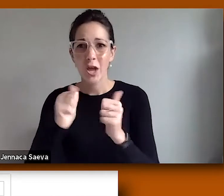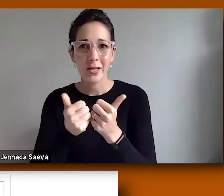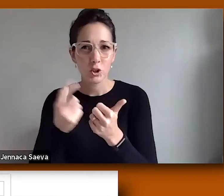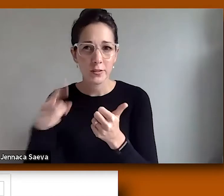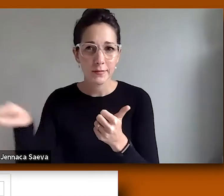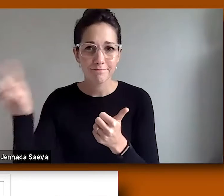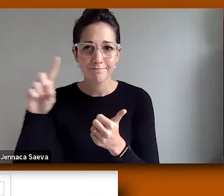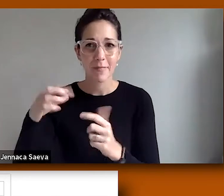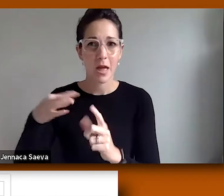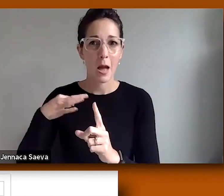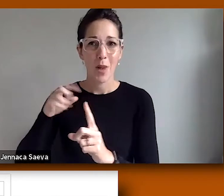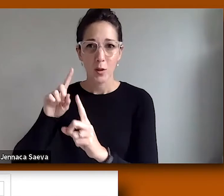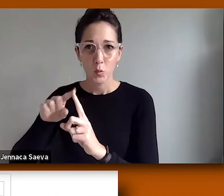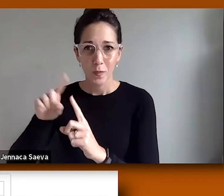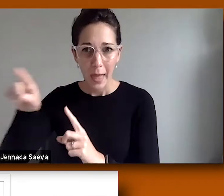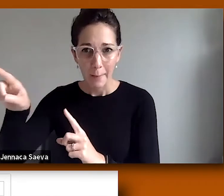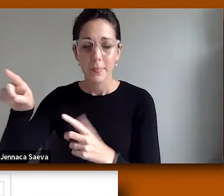are funding--or applying to...